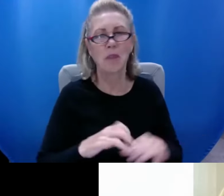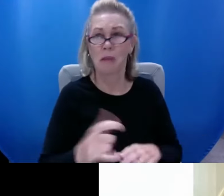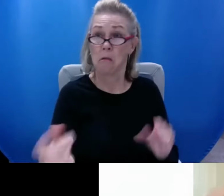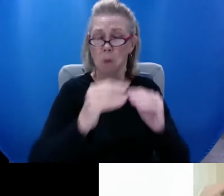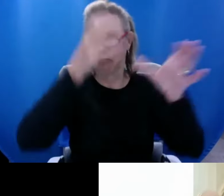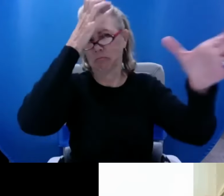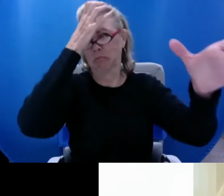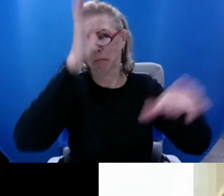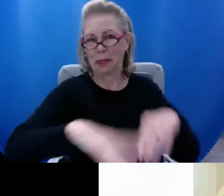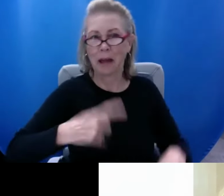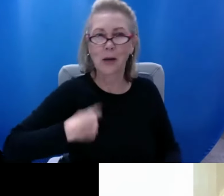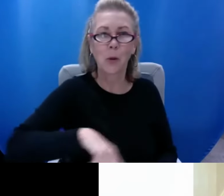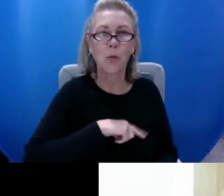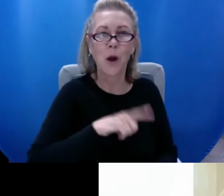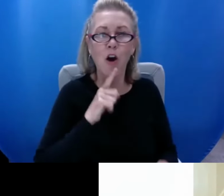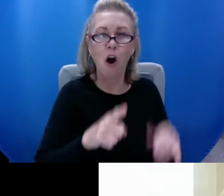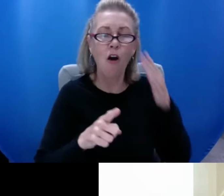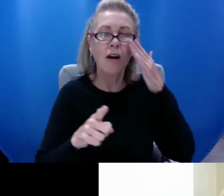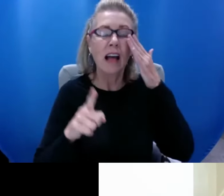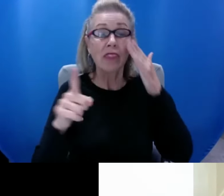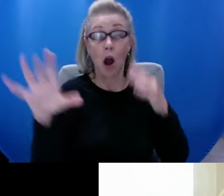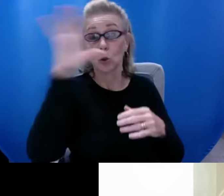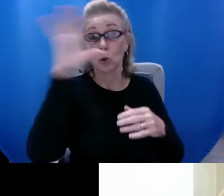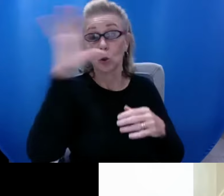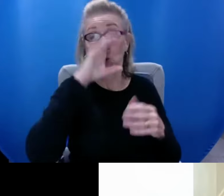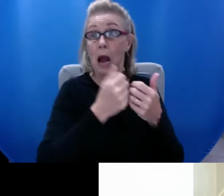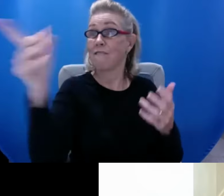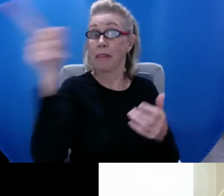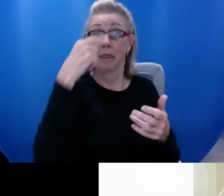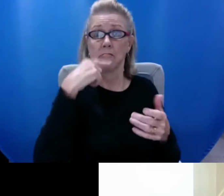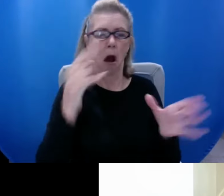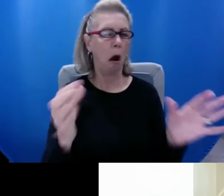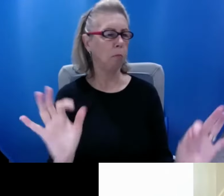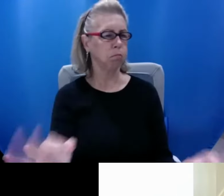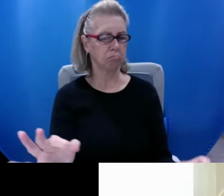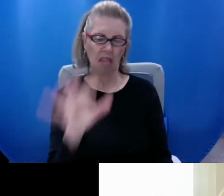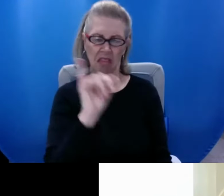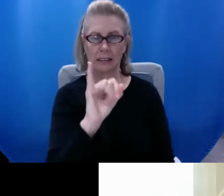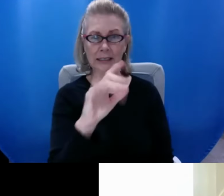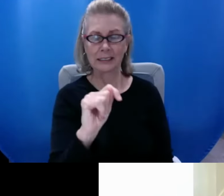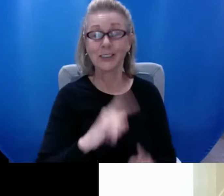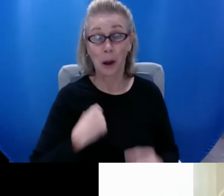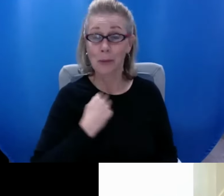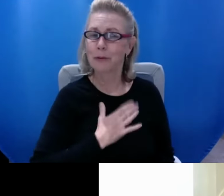that everything they say is absolute, so I really appreciated the fact that Professor